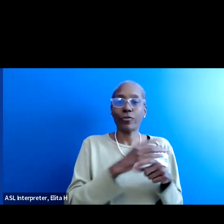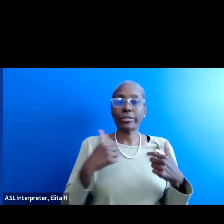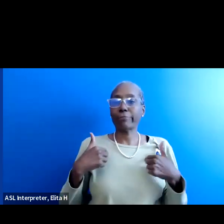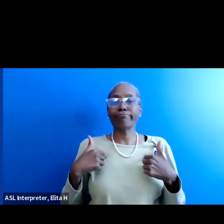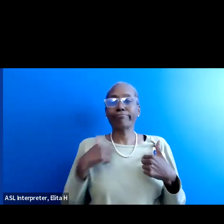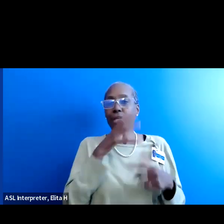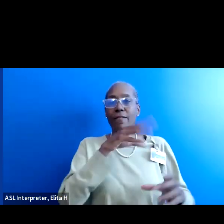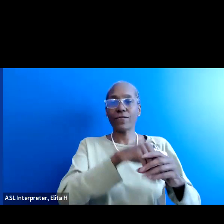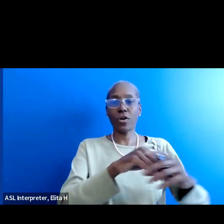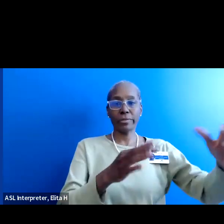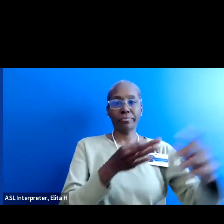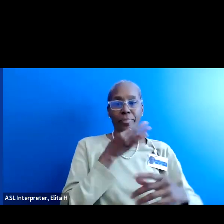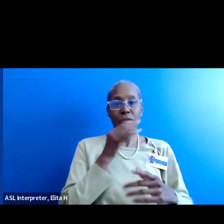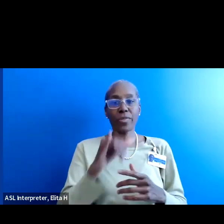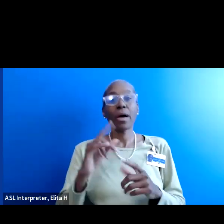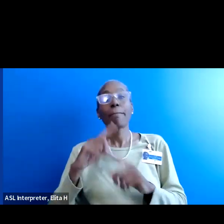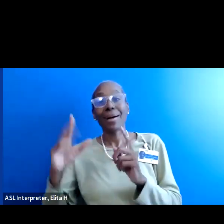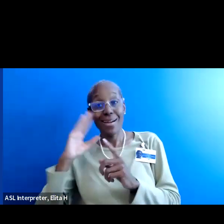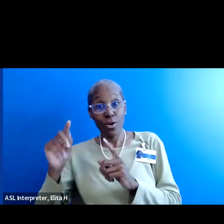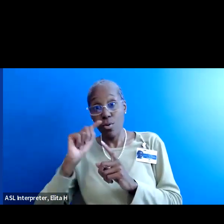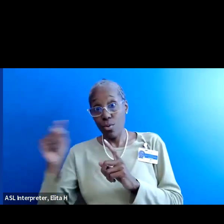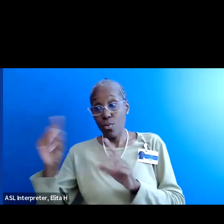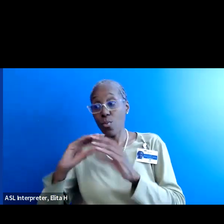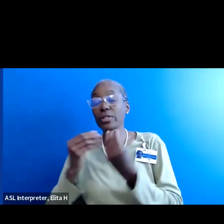So I'm not an expert in that, but I do know organizations you can contact.